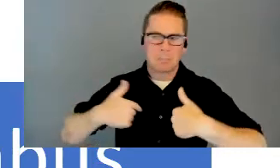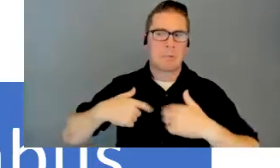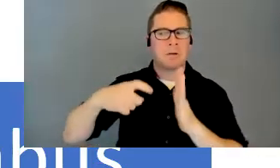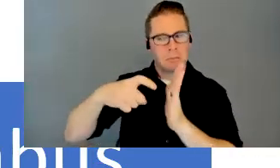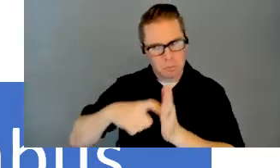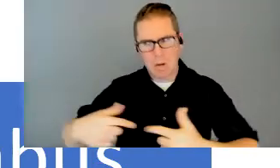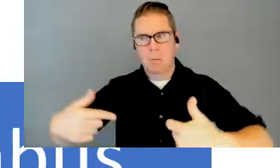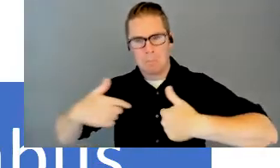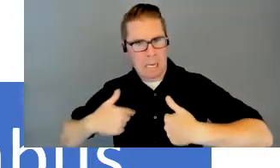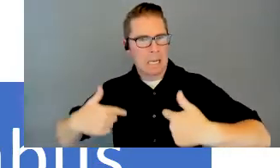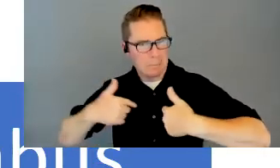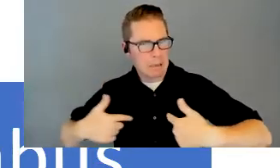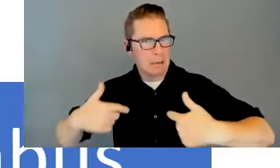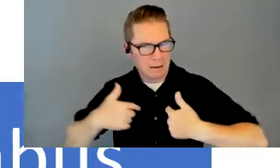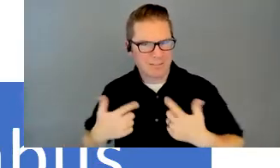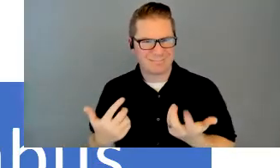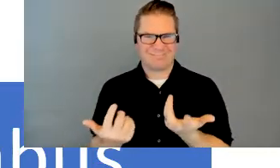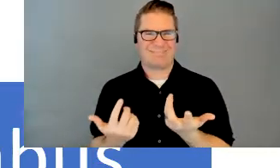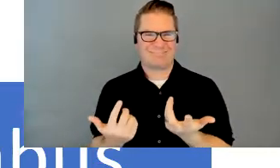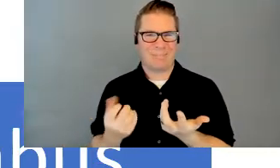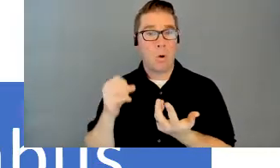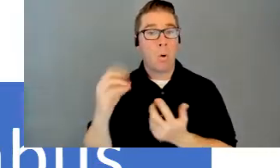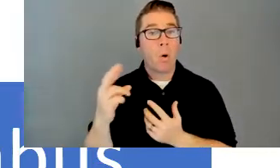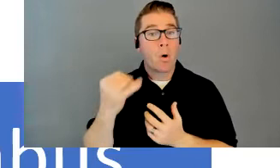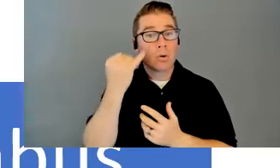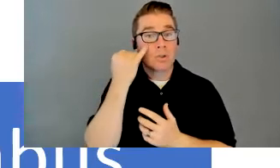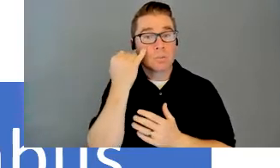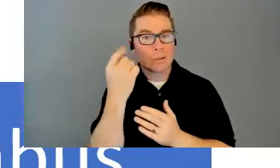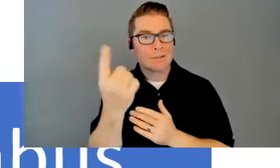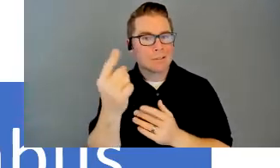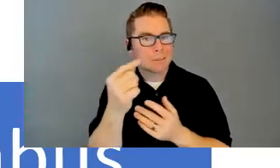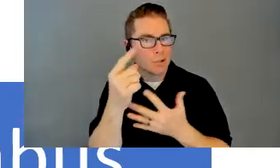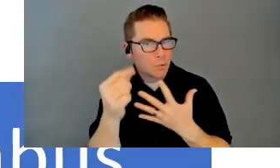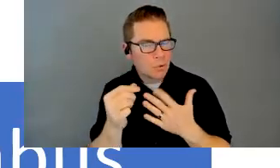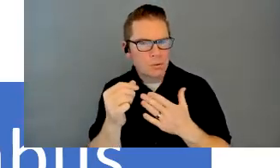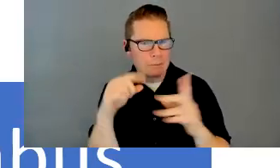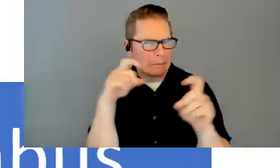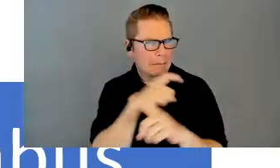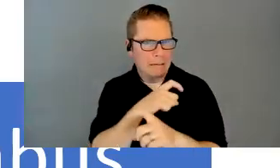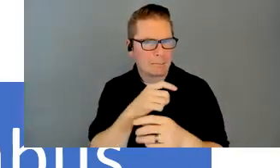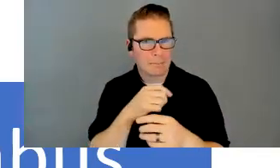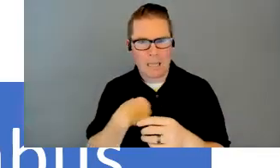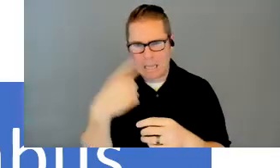Really complicated policies. And practices. I think Sean already mentioned this, or maybe it was Lydia. You shouldn't need a Ph.D..